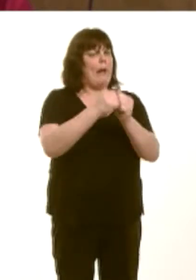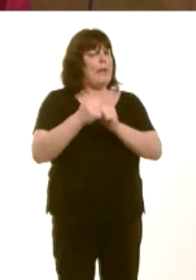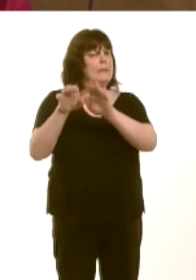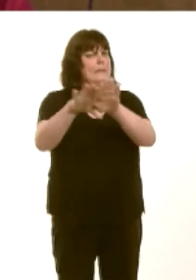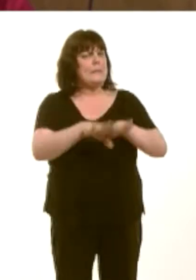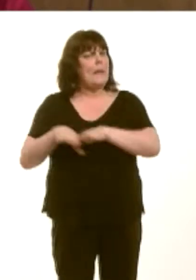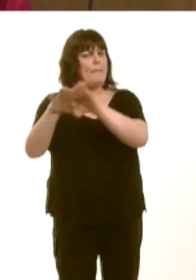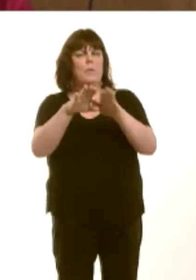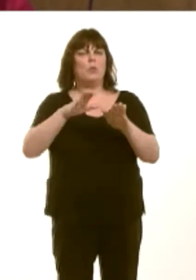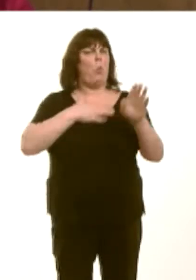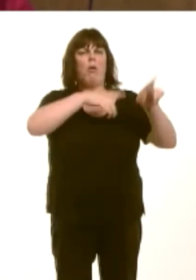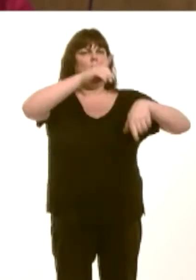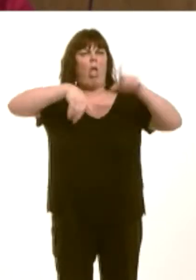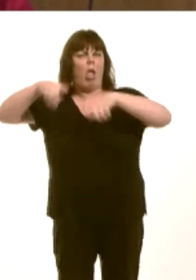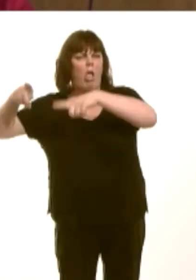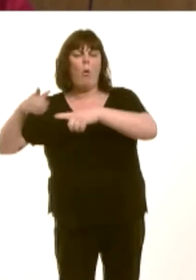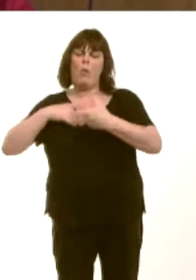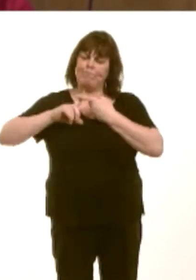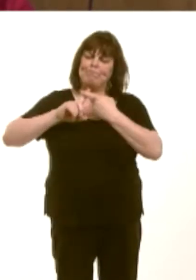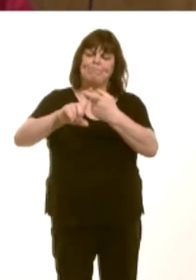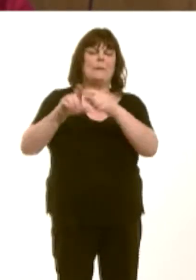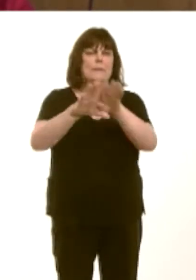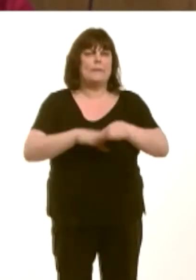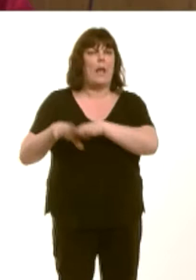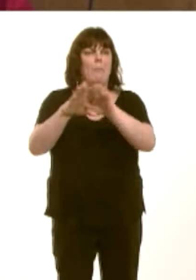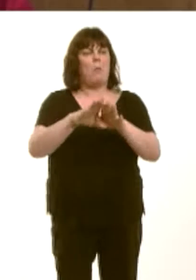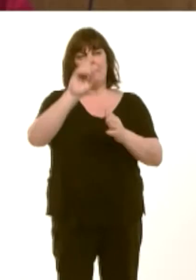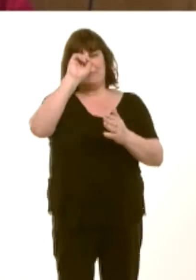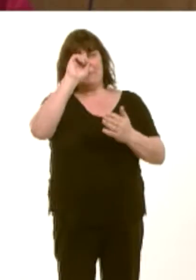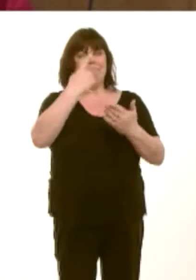We have looked at the idea of a national panel, but there is a question mark over whether